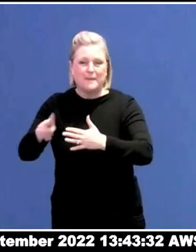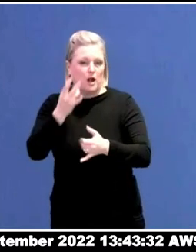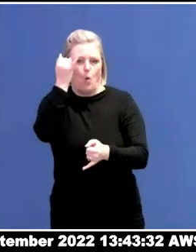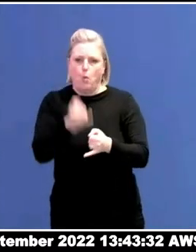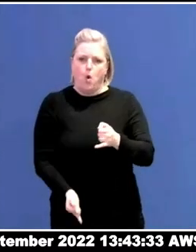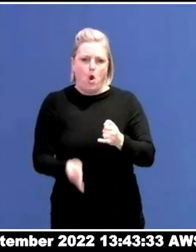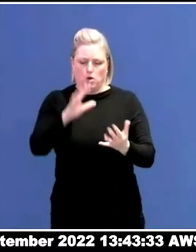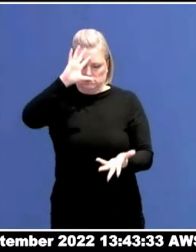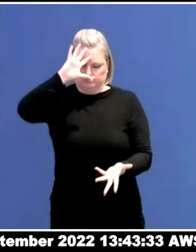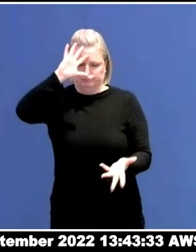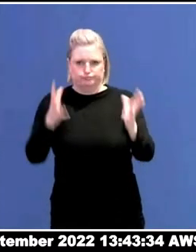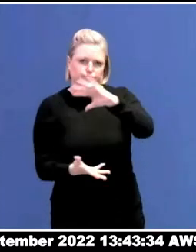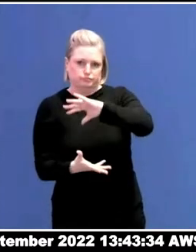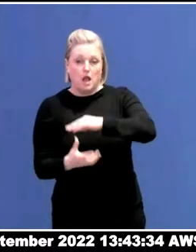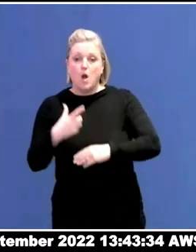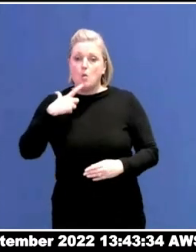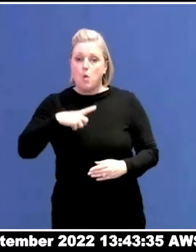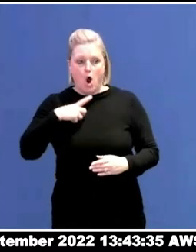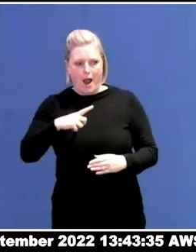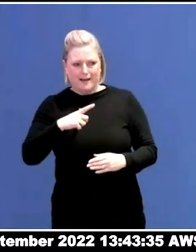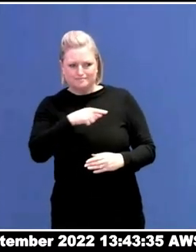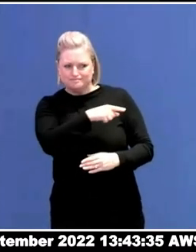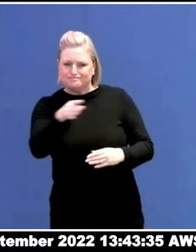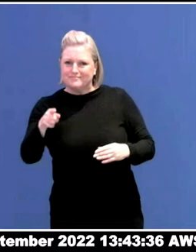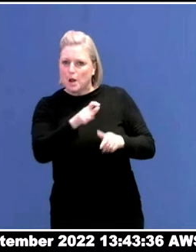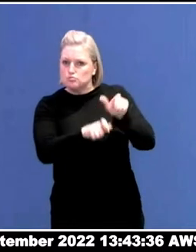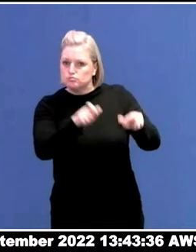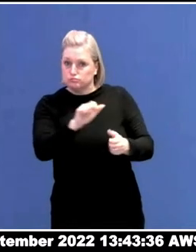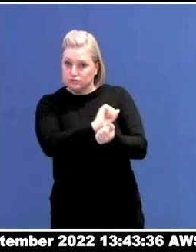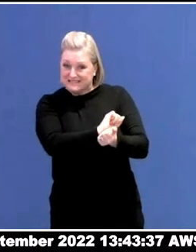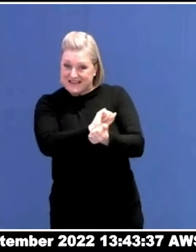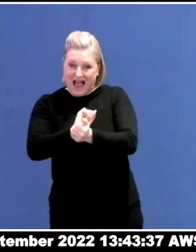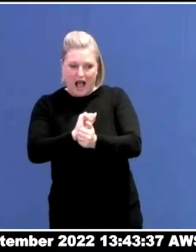with a disability and therefore misinterpret a person's behaviour as defiance or